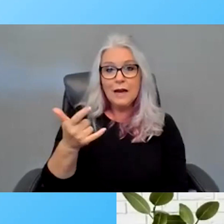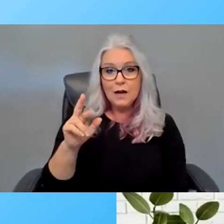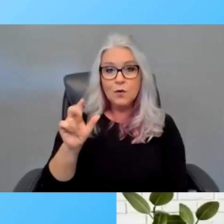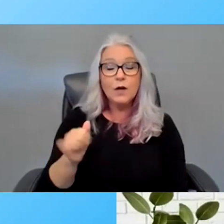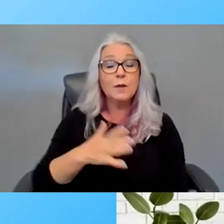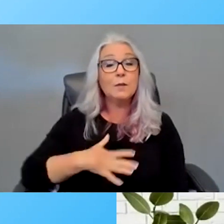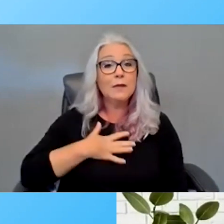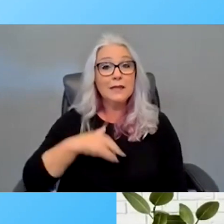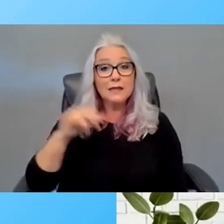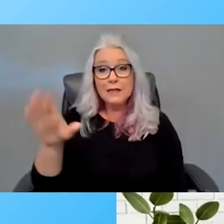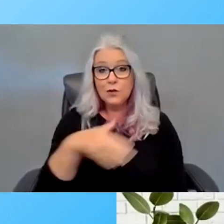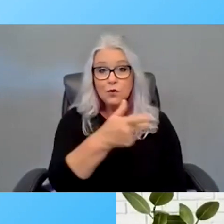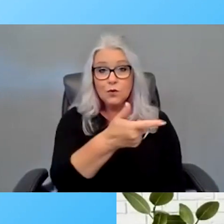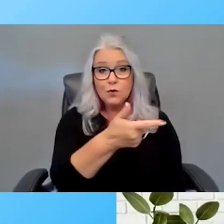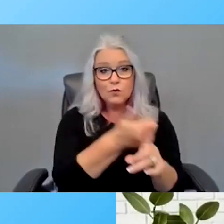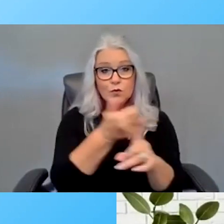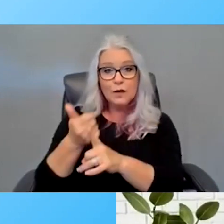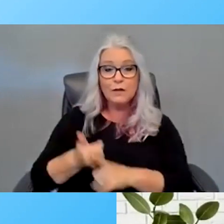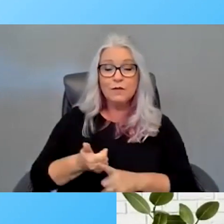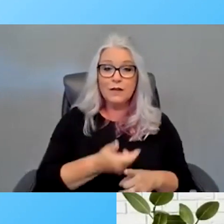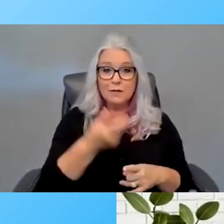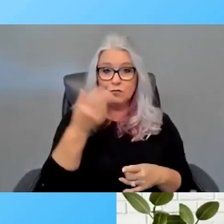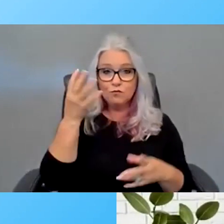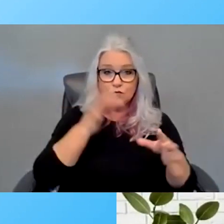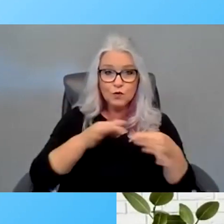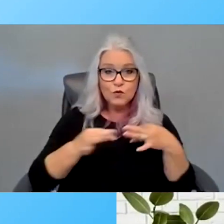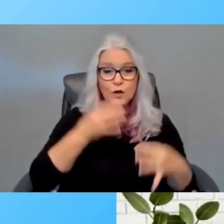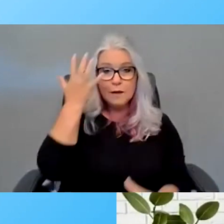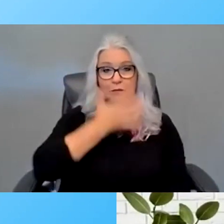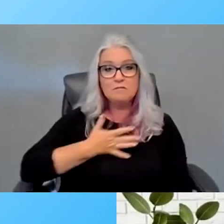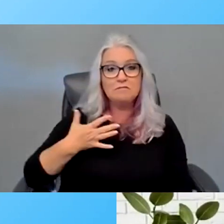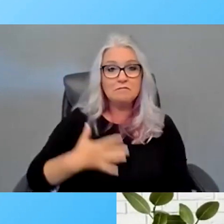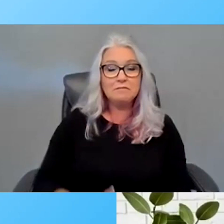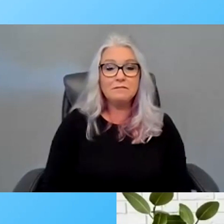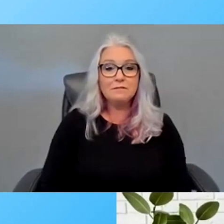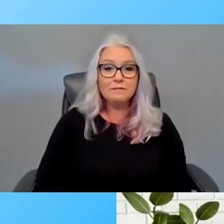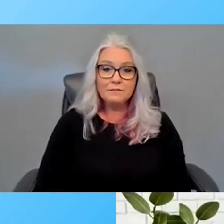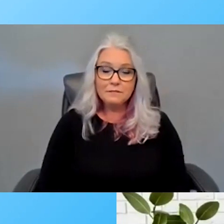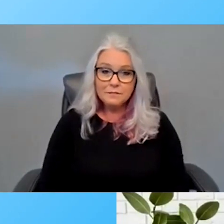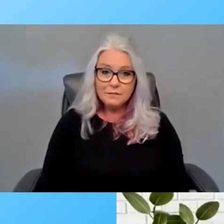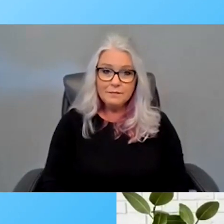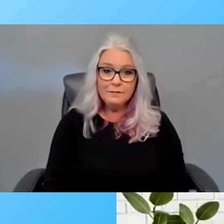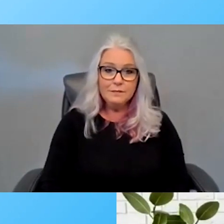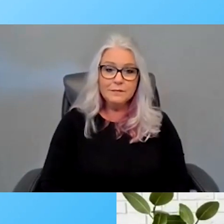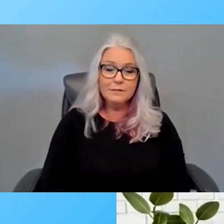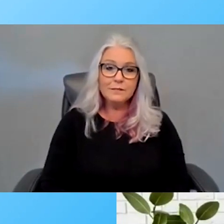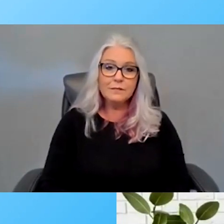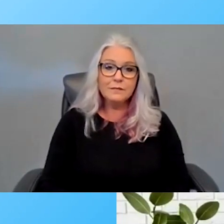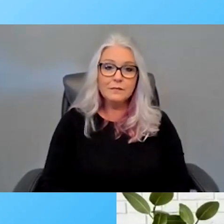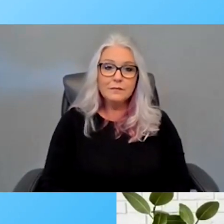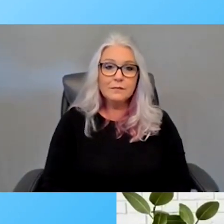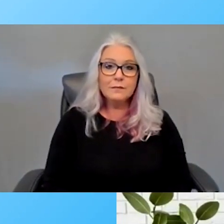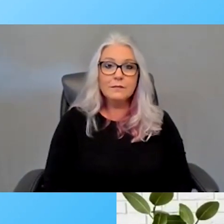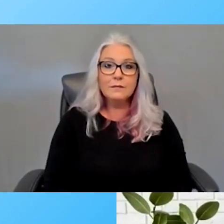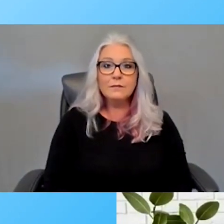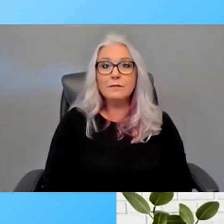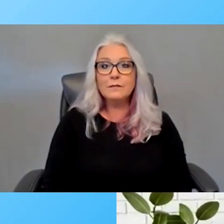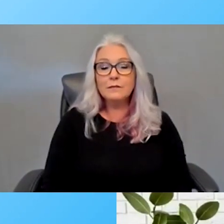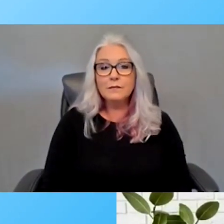provide a self description.